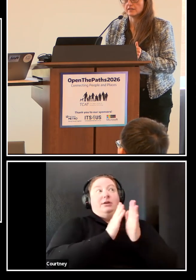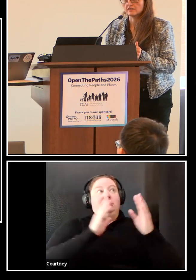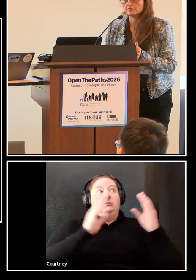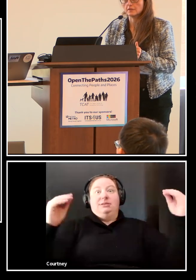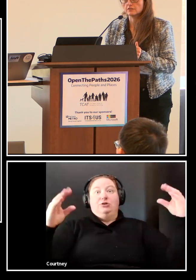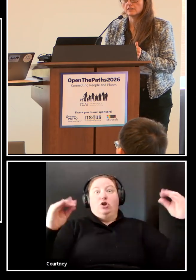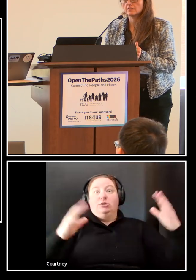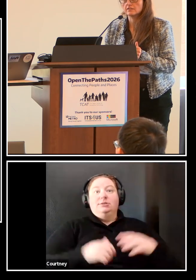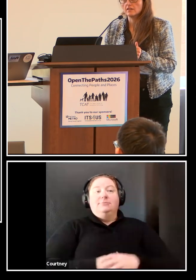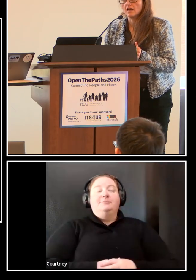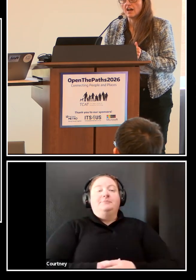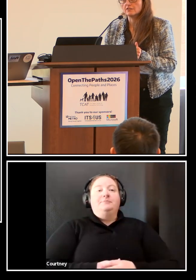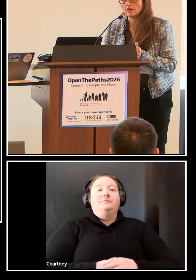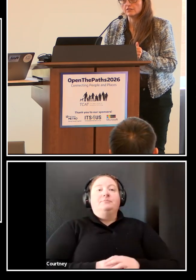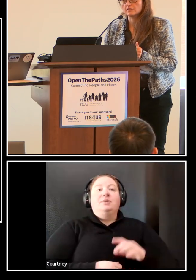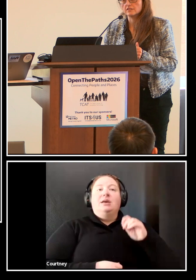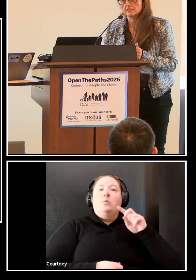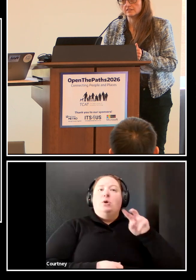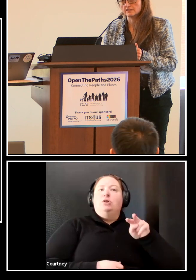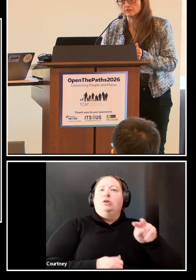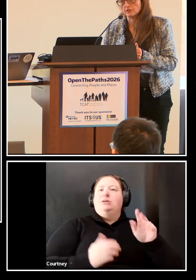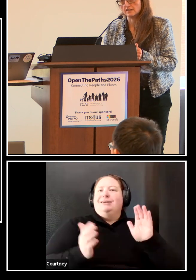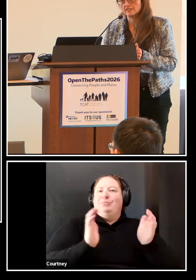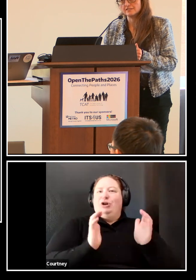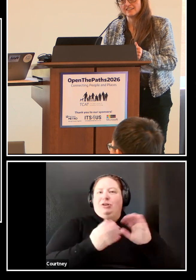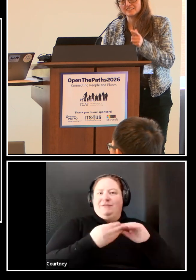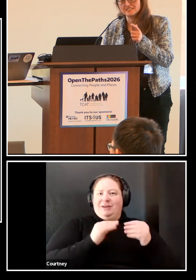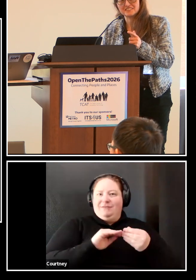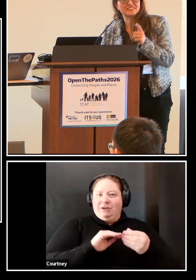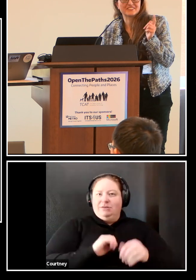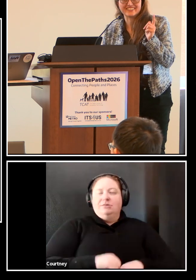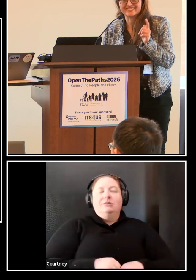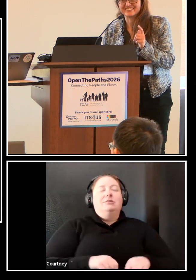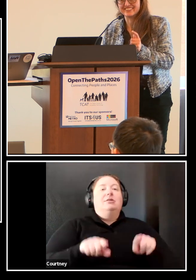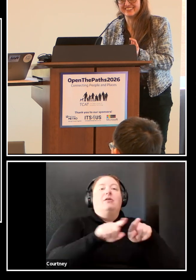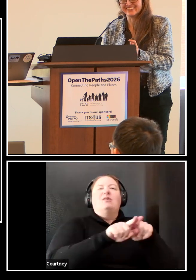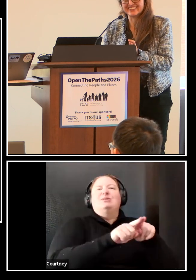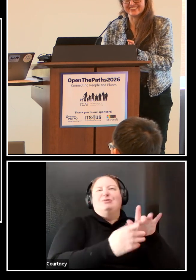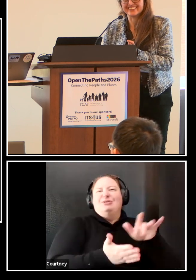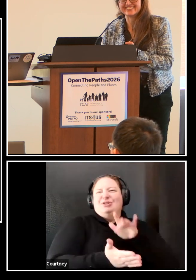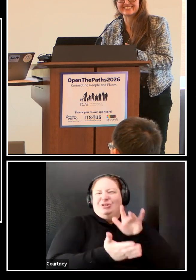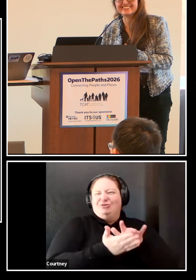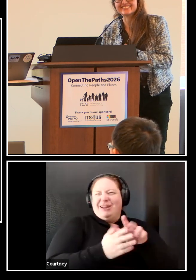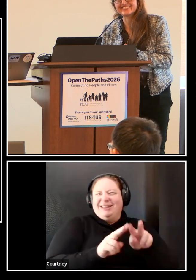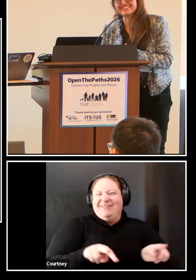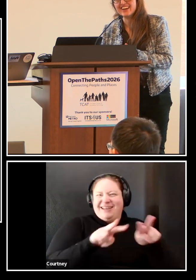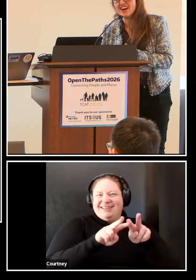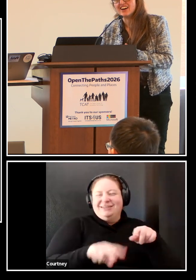comparative metrics. I would also look at the centrality values going back to the QAQC scores